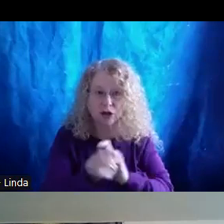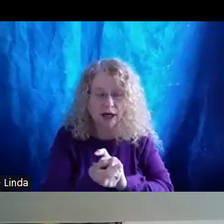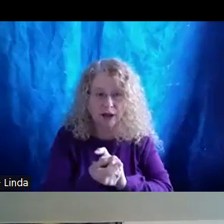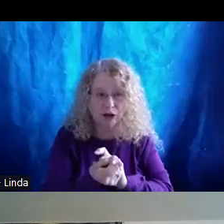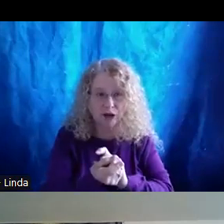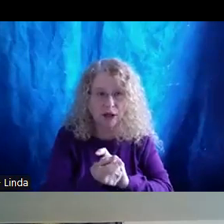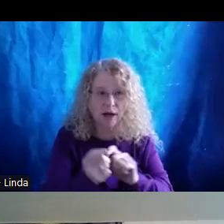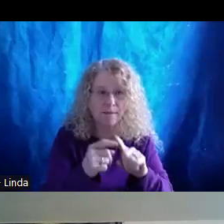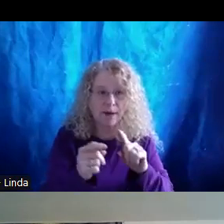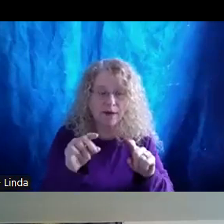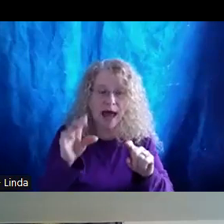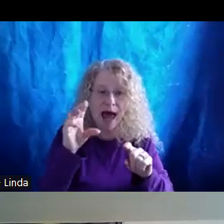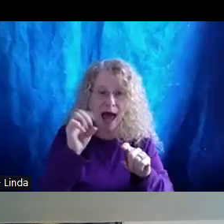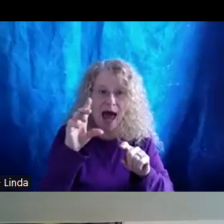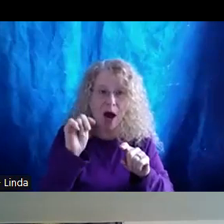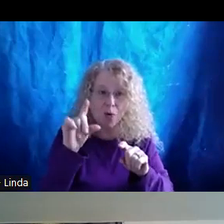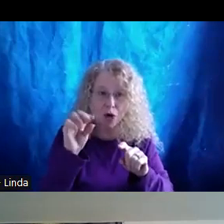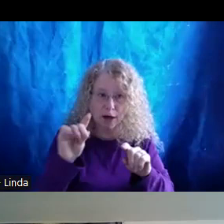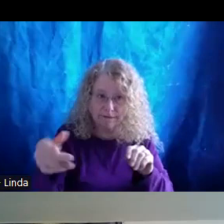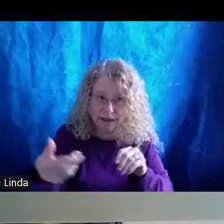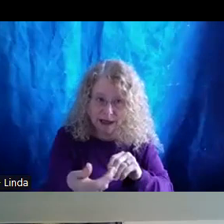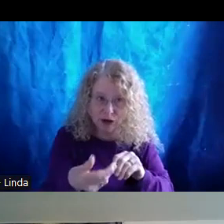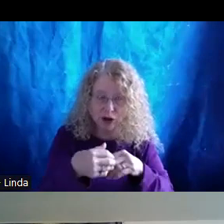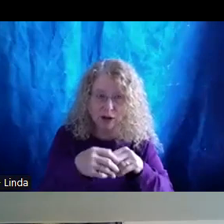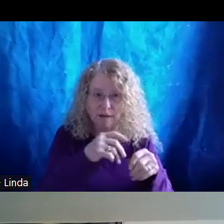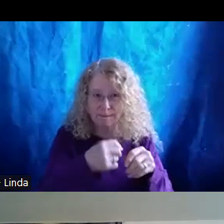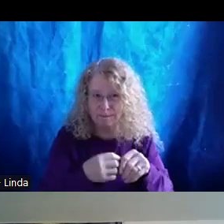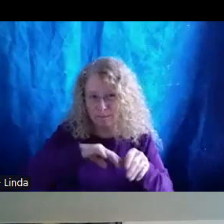INVITATION AND I WILL RESEND IT USING THE LISTSERV E-MAIL.